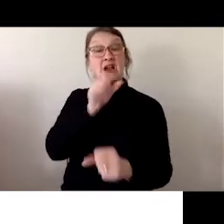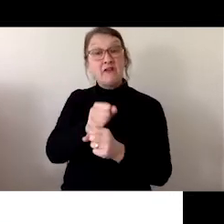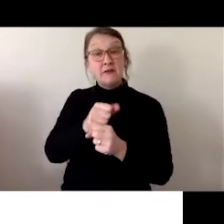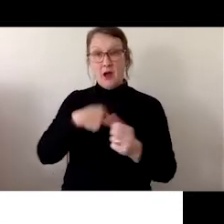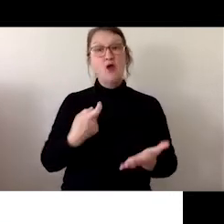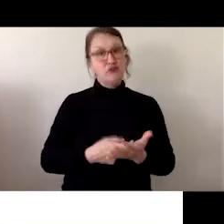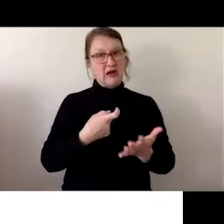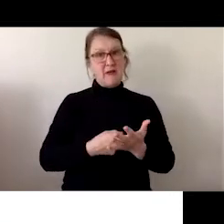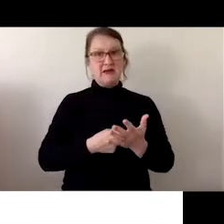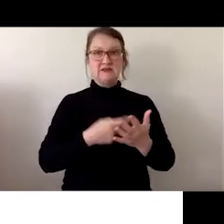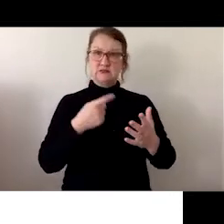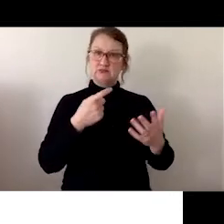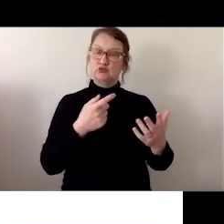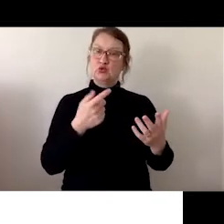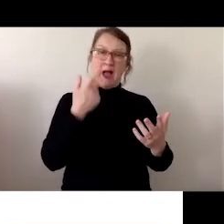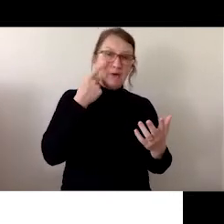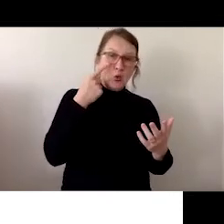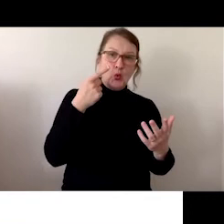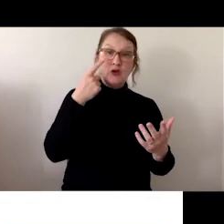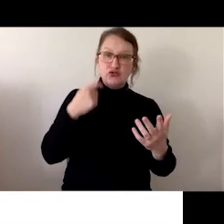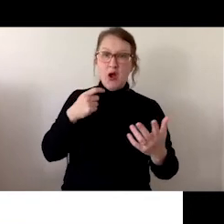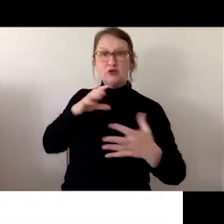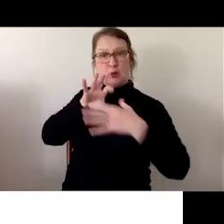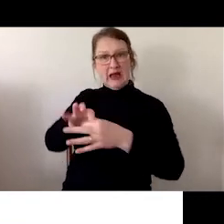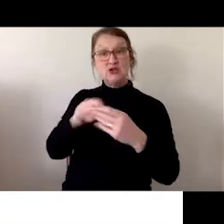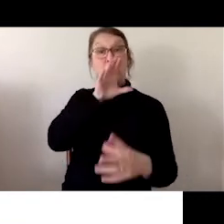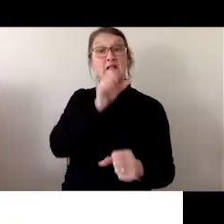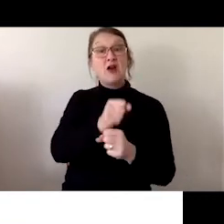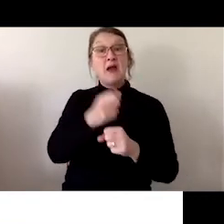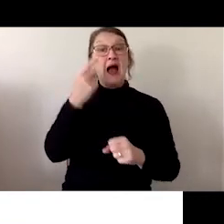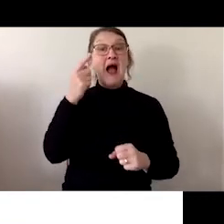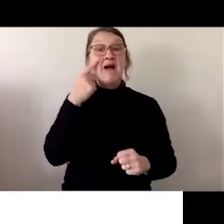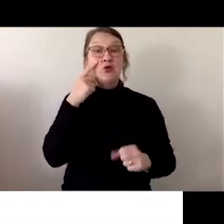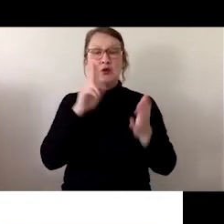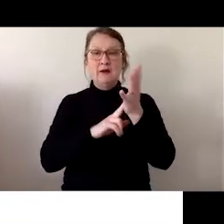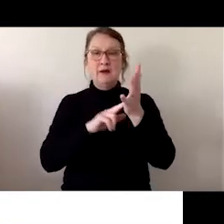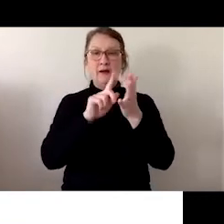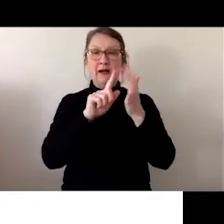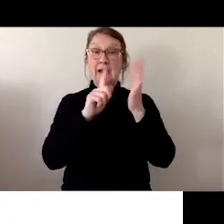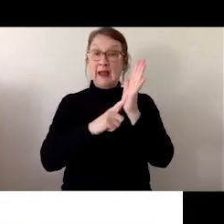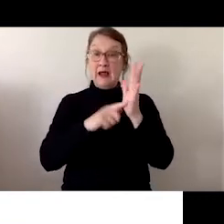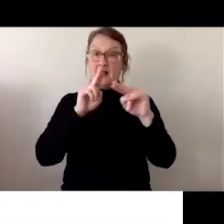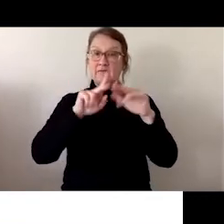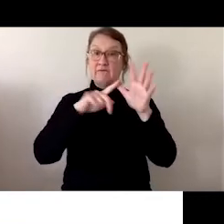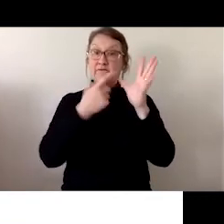that. Check out Neil Pharaoh - Neil's an expert in this area. He